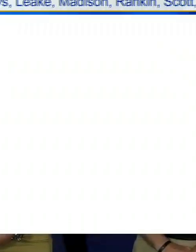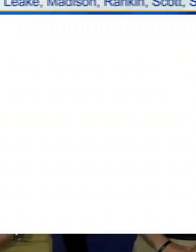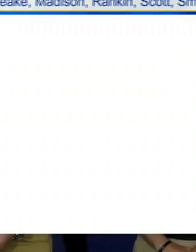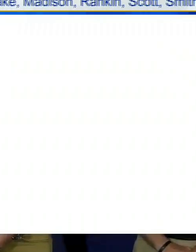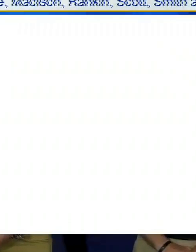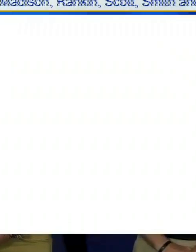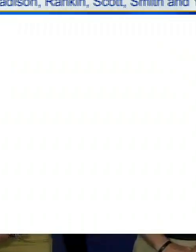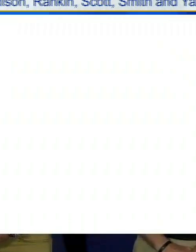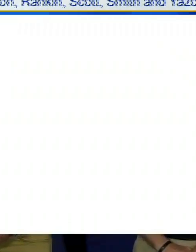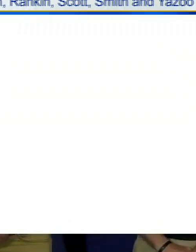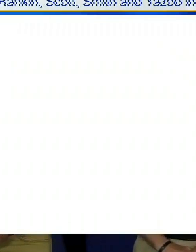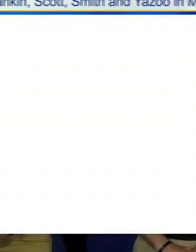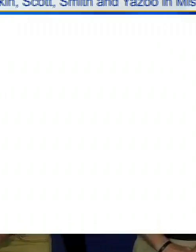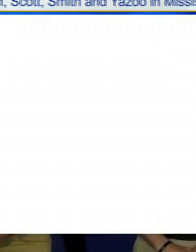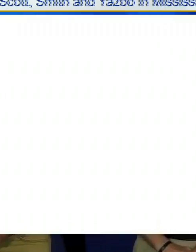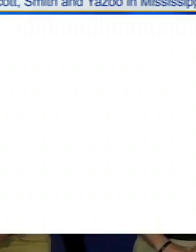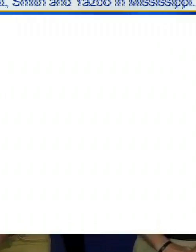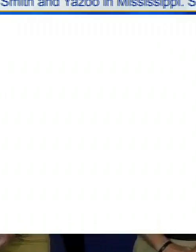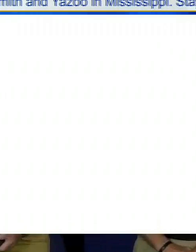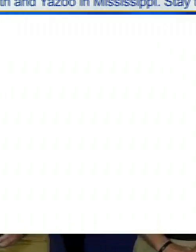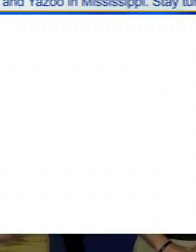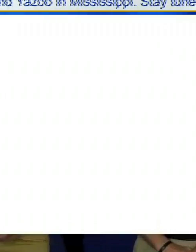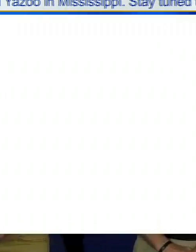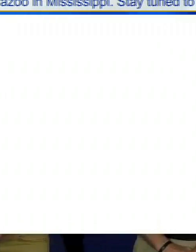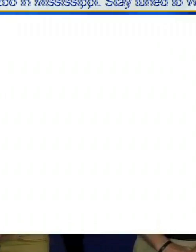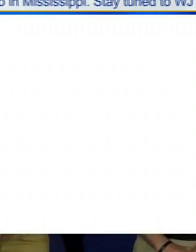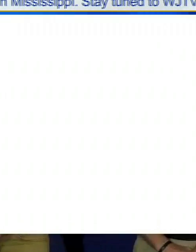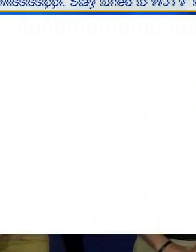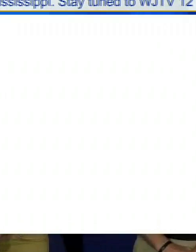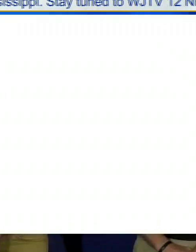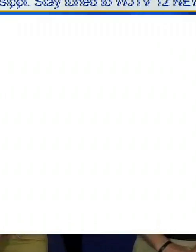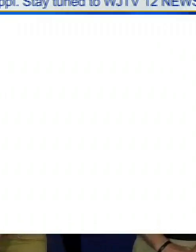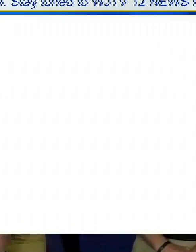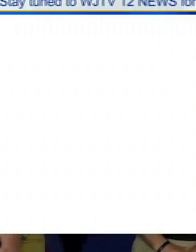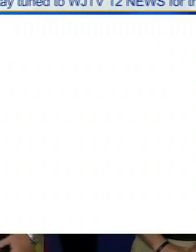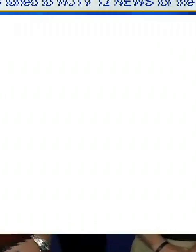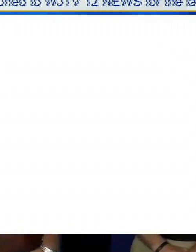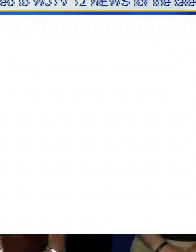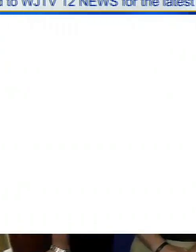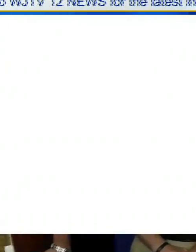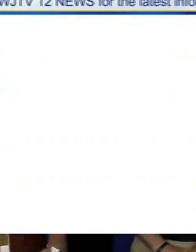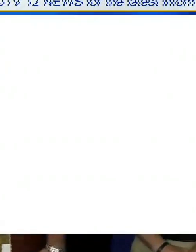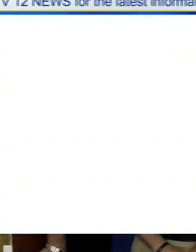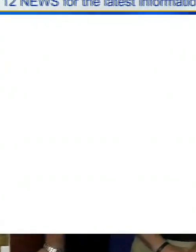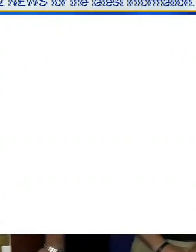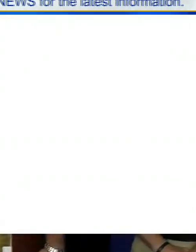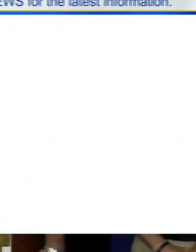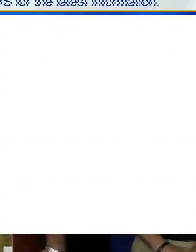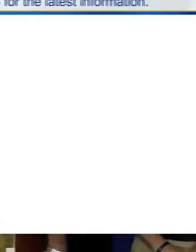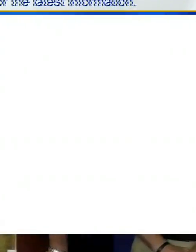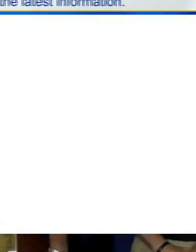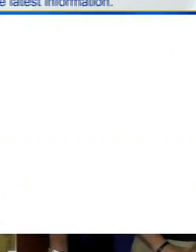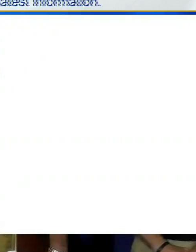now. (TRACK 5) LINDA AIKEN TEACHES AND STUDIES NURSING AT THE UNIVERSITY OF PENNSYLVANIA. (sot Linda Aiken/Director, Center for